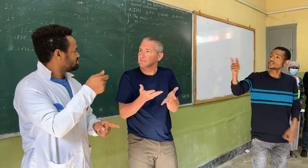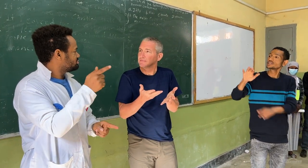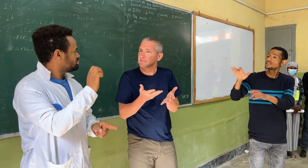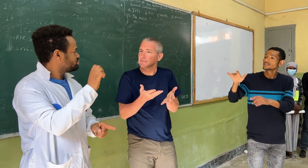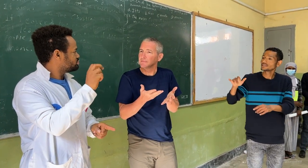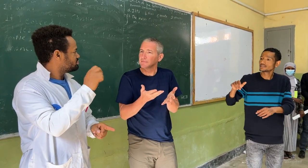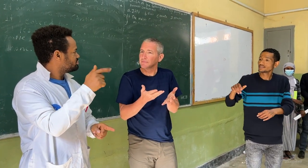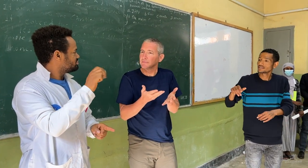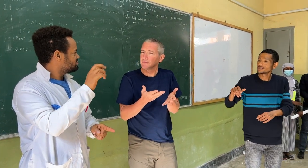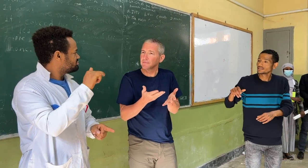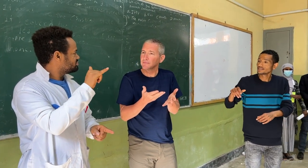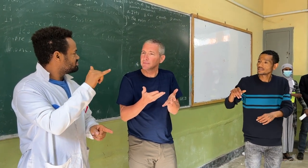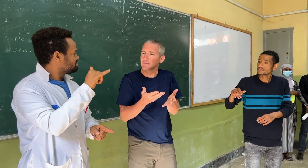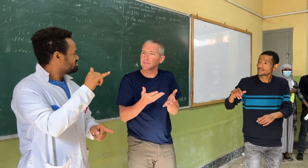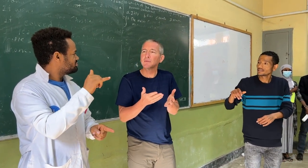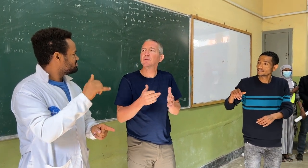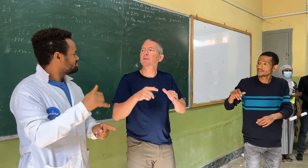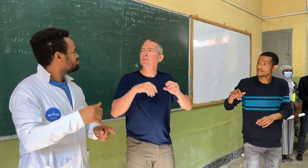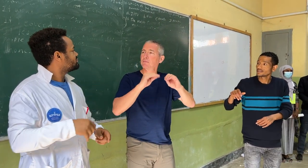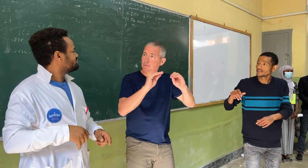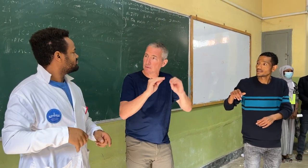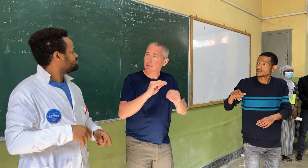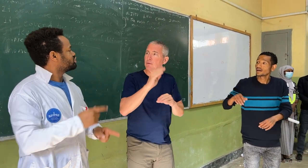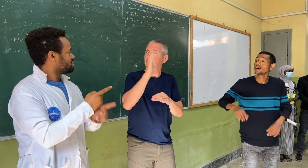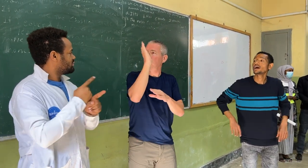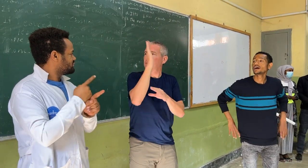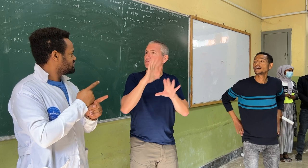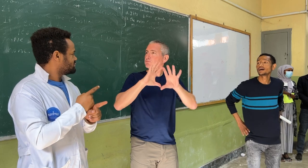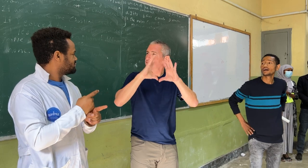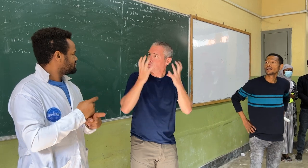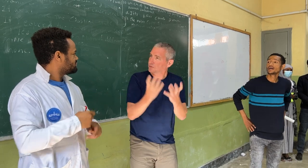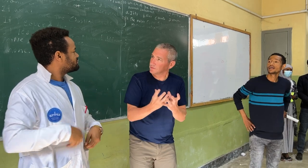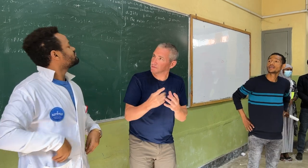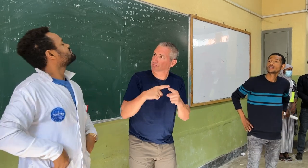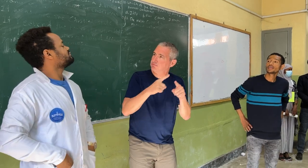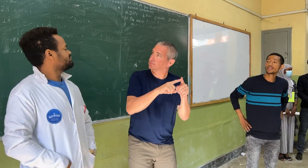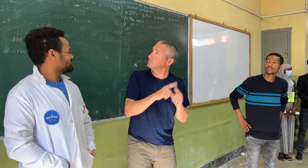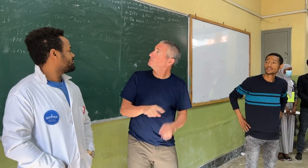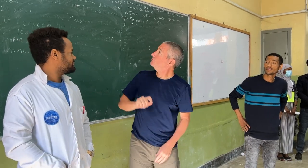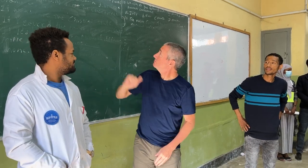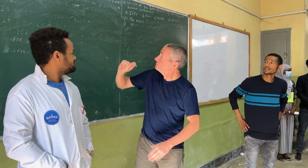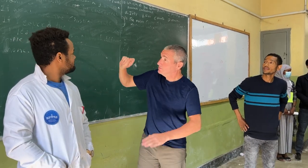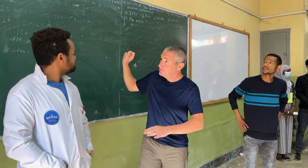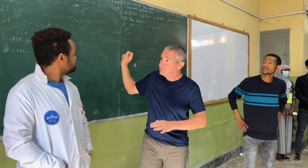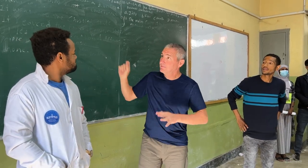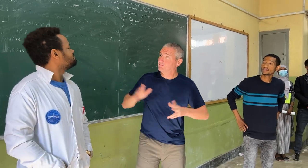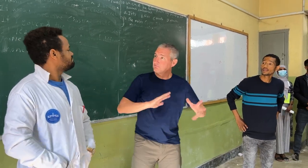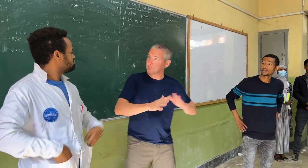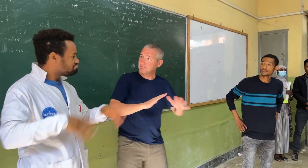Geography. Oh, so you teach about the world and different countries in sign language?